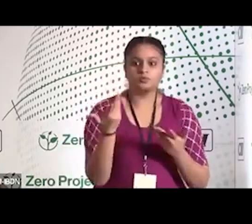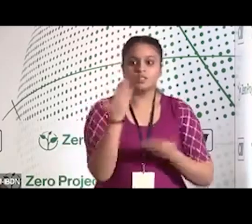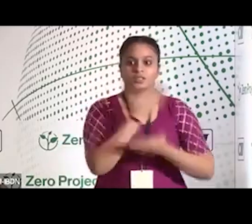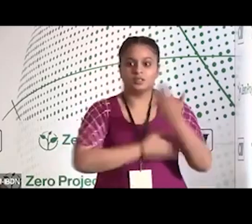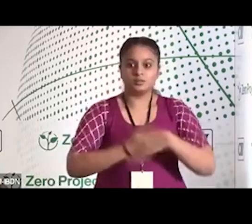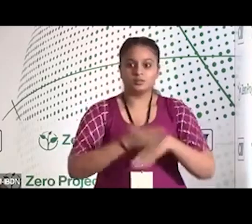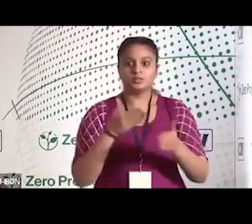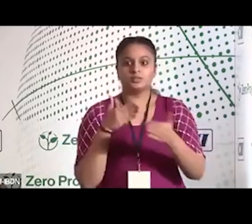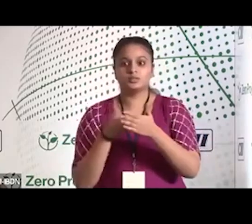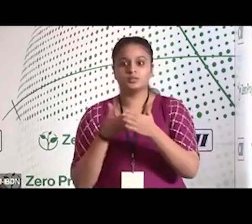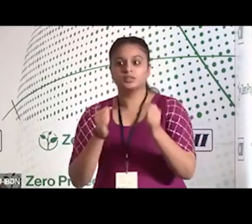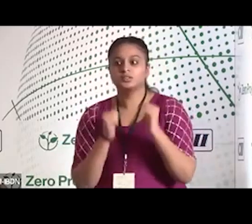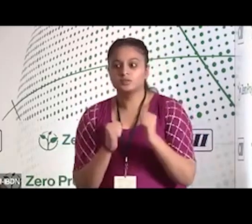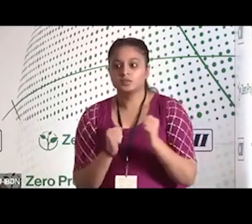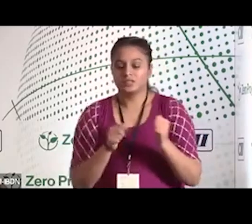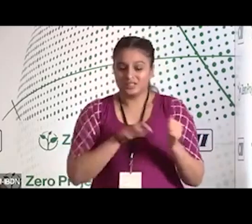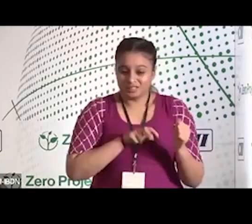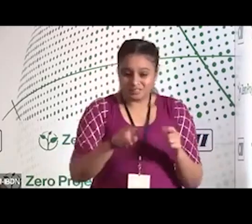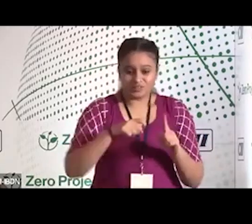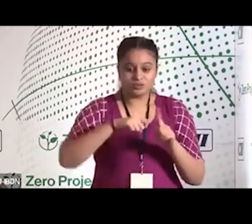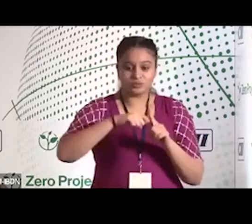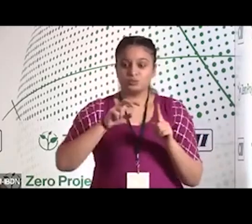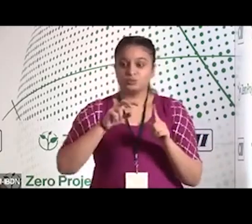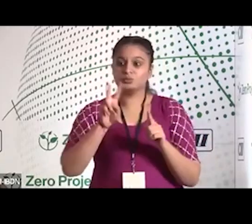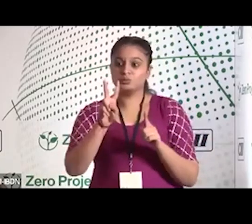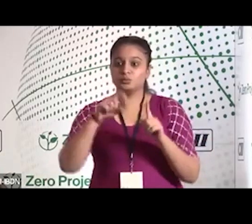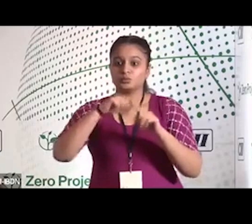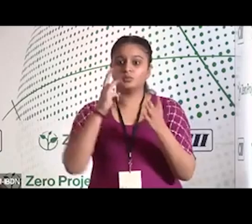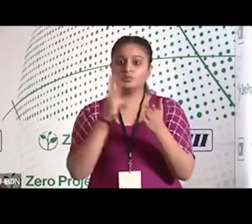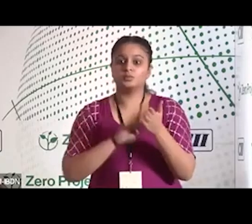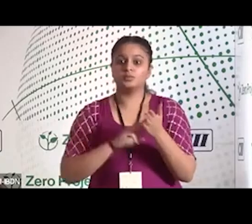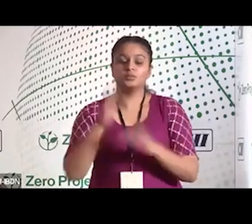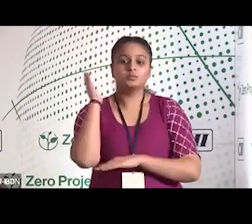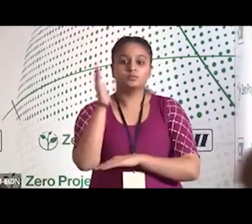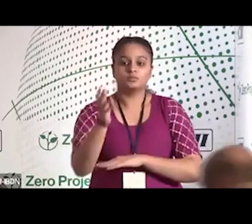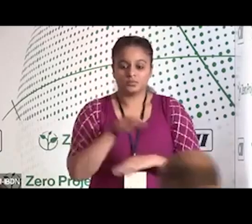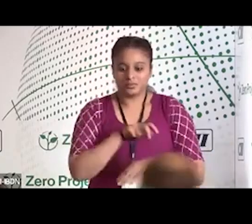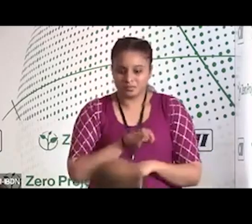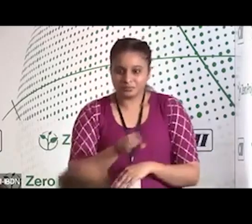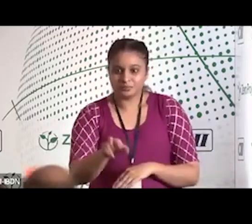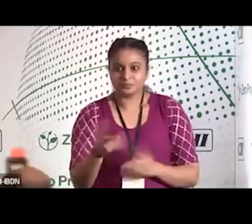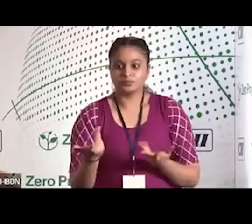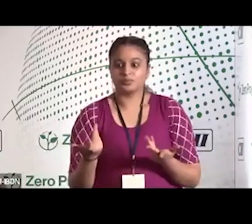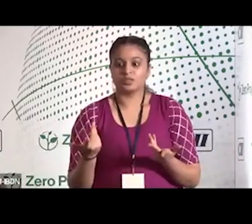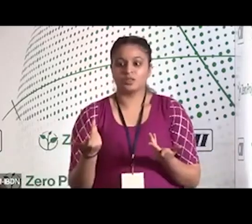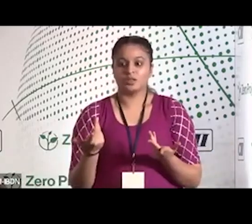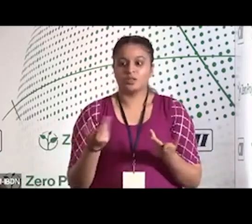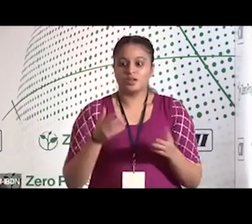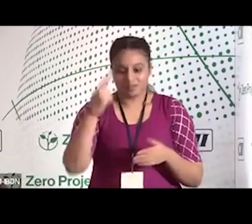You know, she had to travel two kilometers on a lecture road, on a road that was not very well structured.